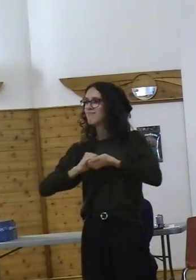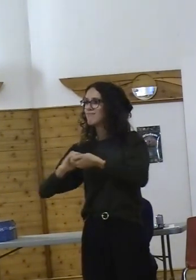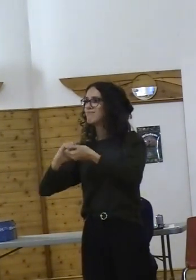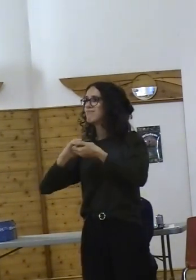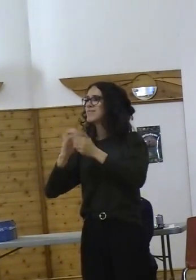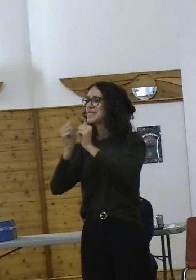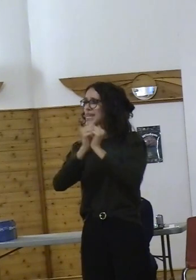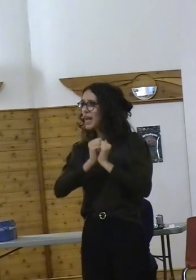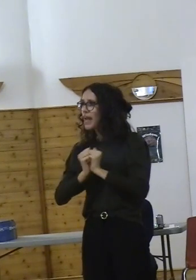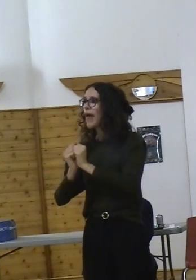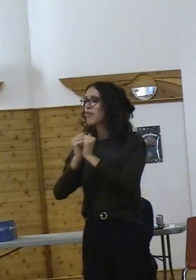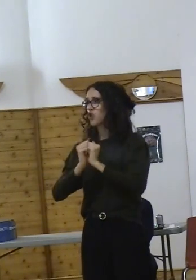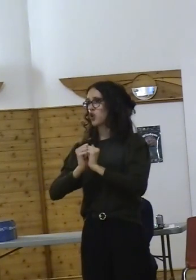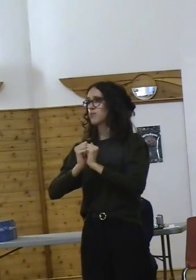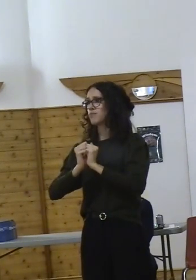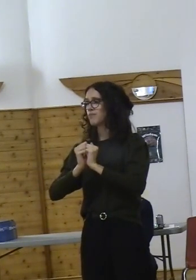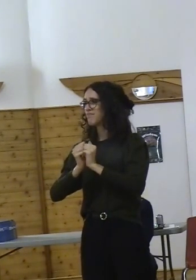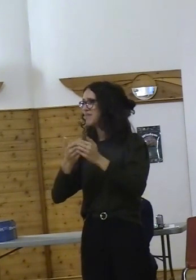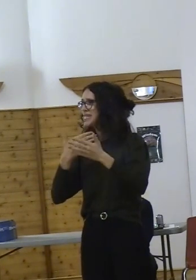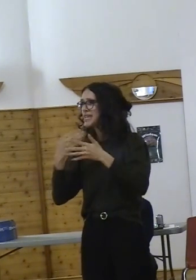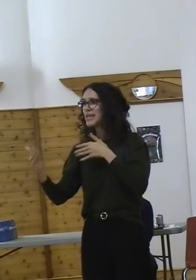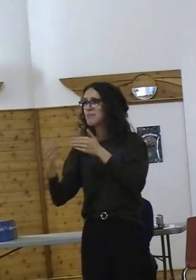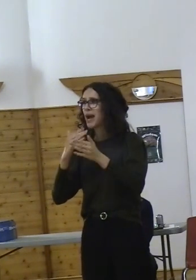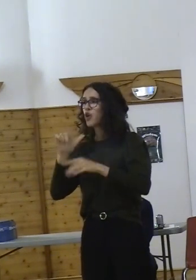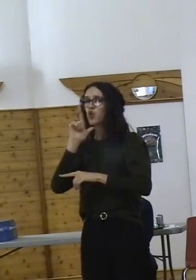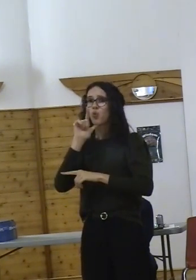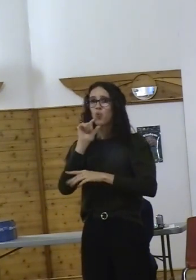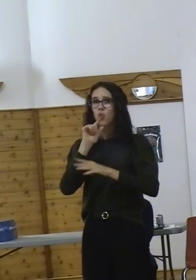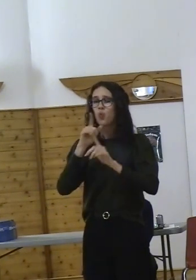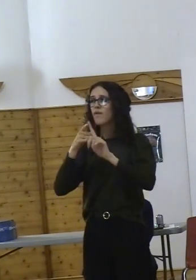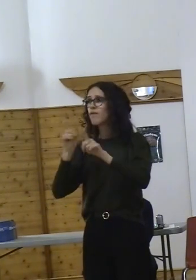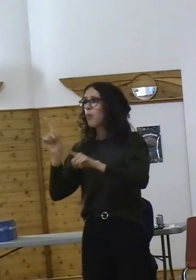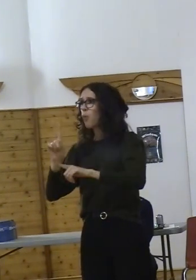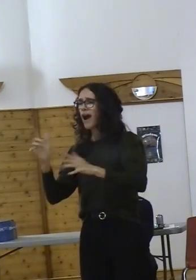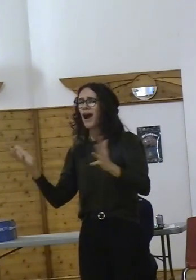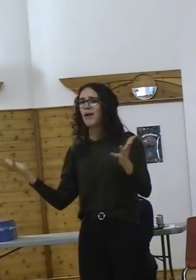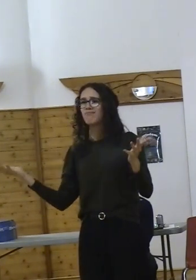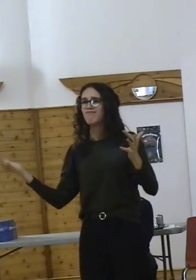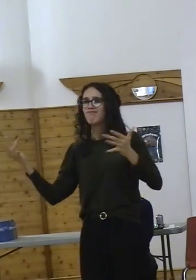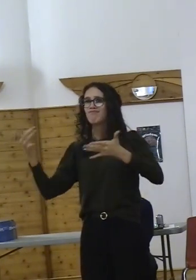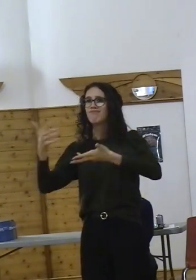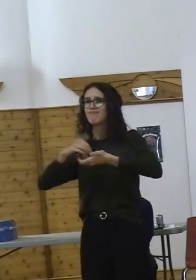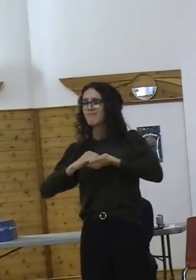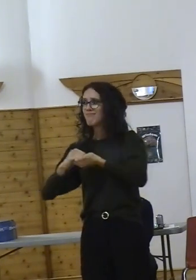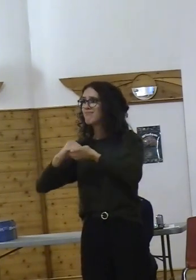But we also have to work together and be humble enough to do that work.